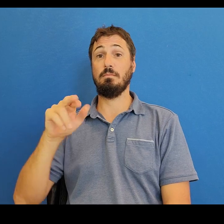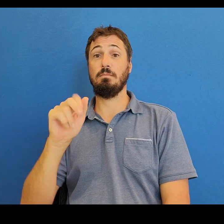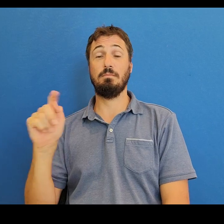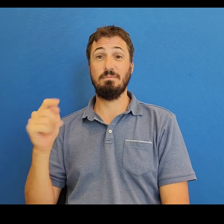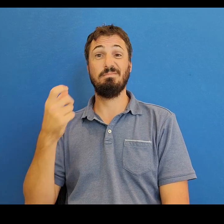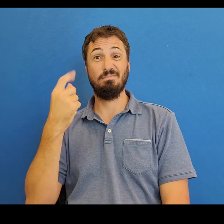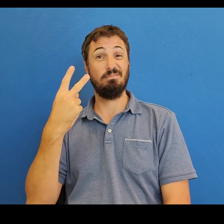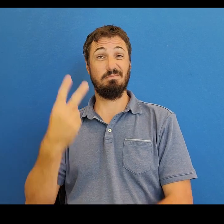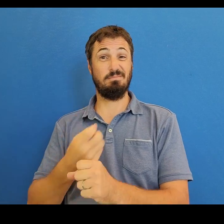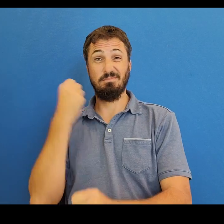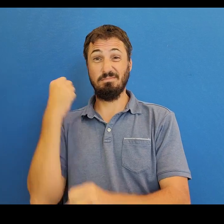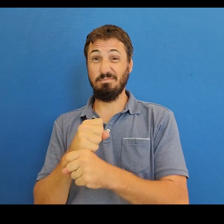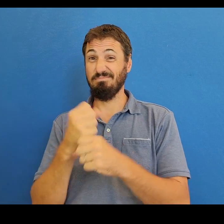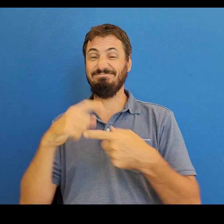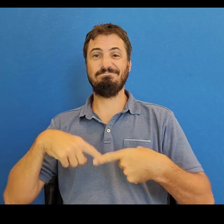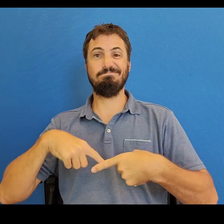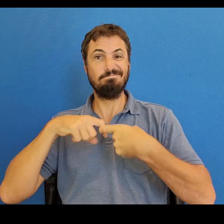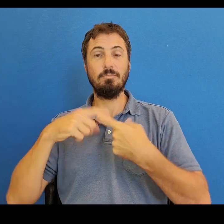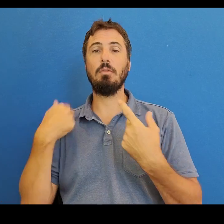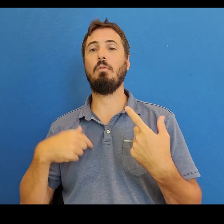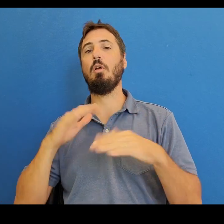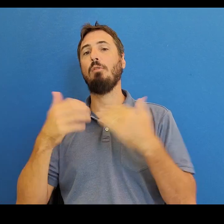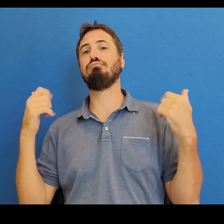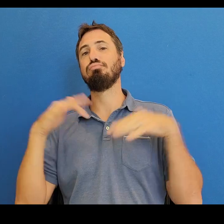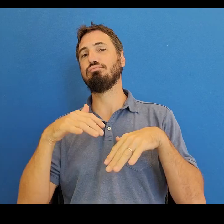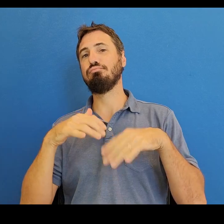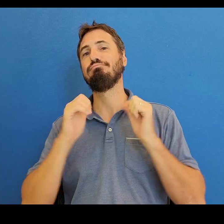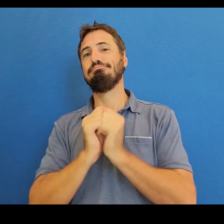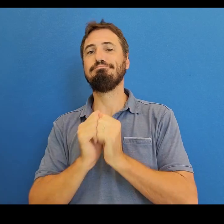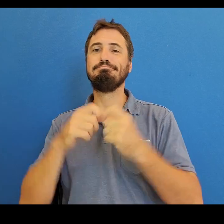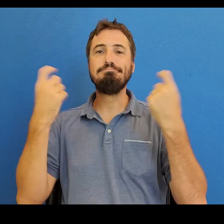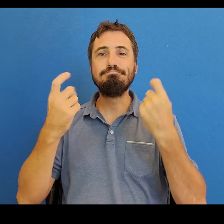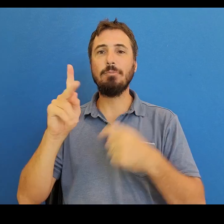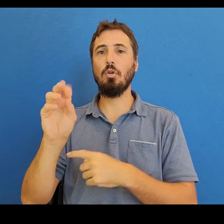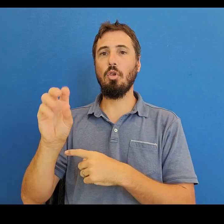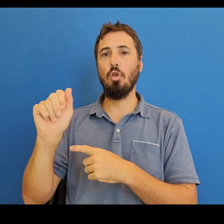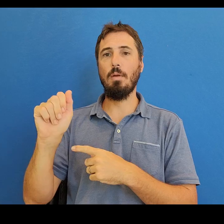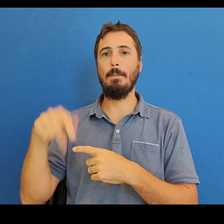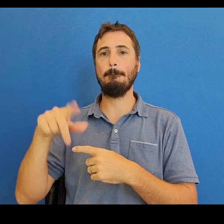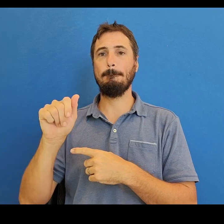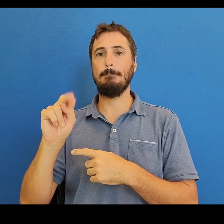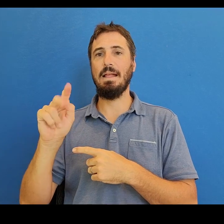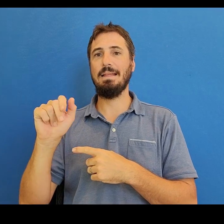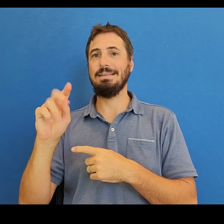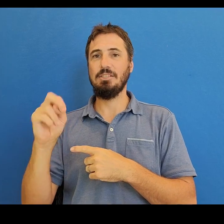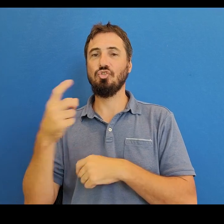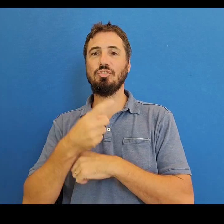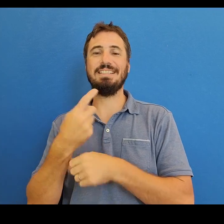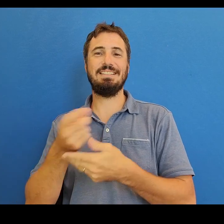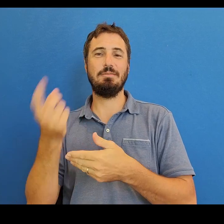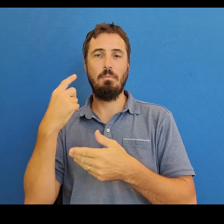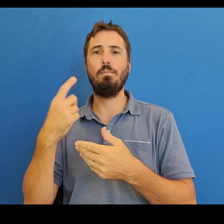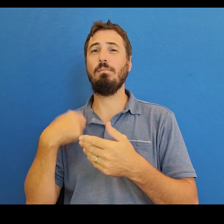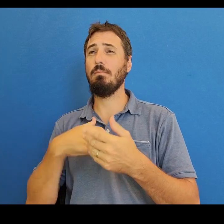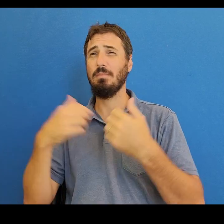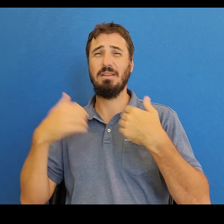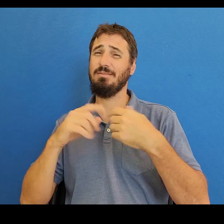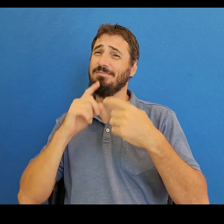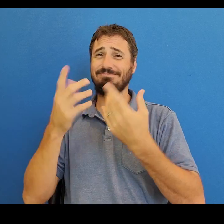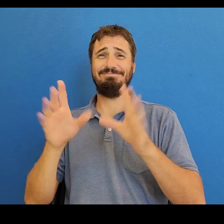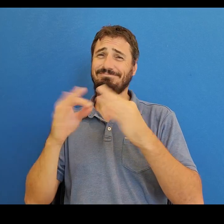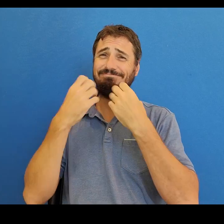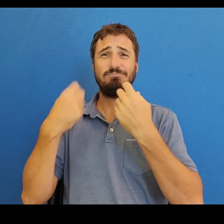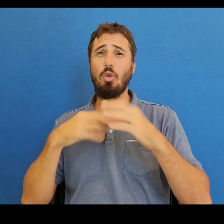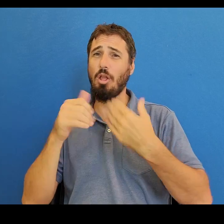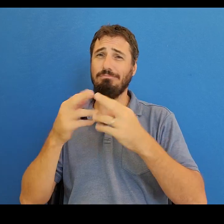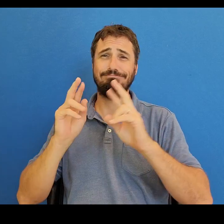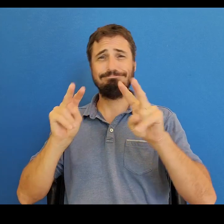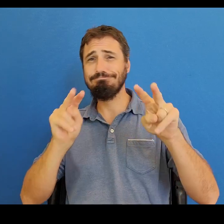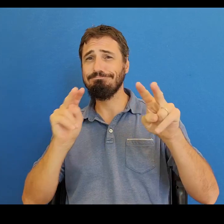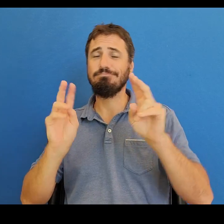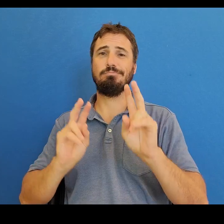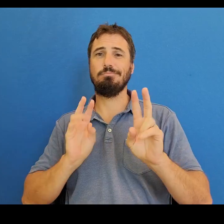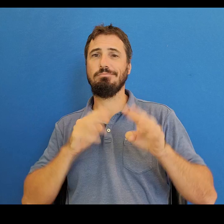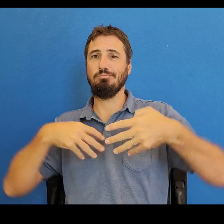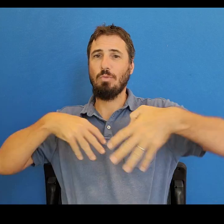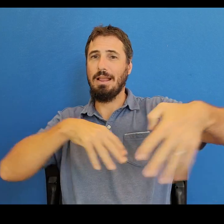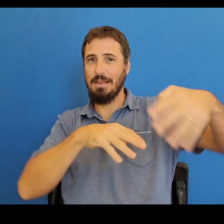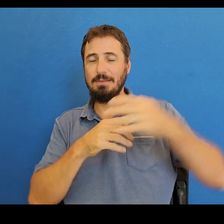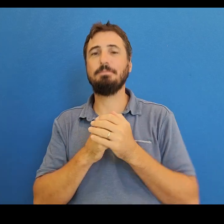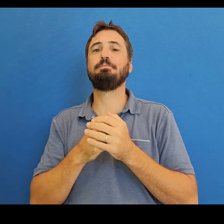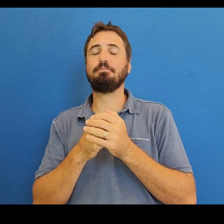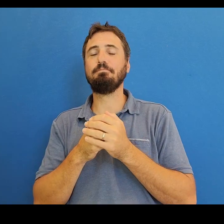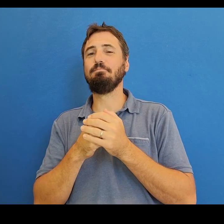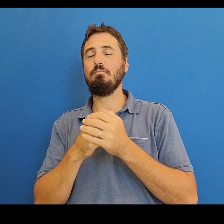After a two-year hiatus, we gathered together again and celebrated Kōloa Plantation Days last week. Festivities included the highly anticipated Historic Kōloa Plantation Days parade, which